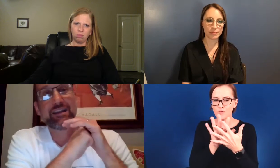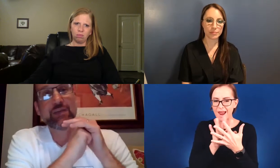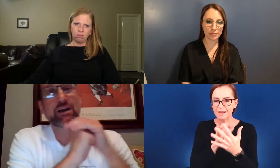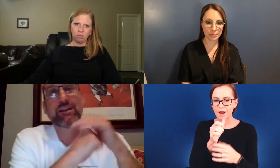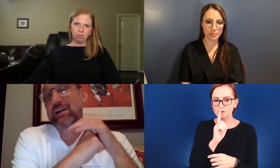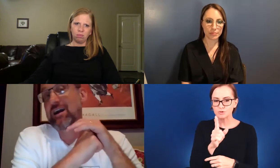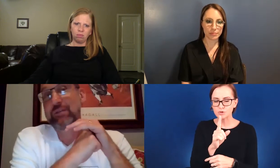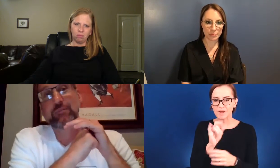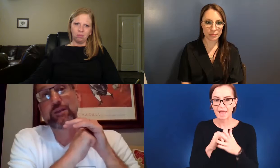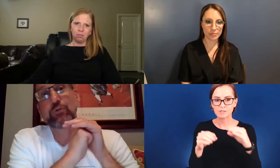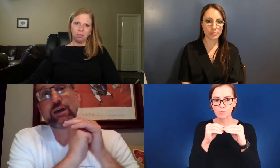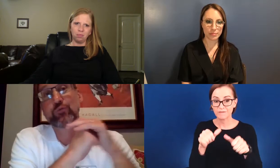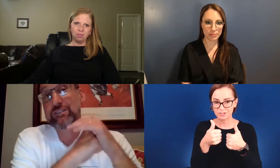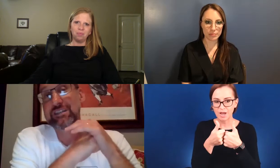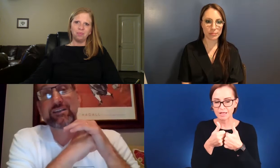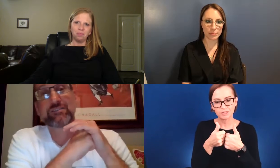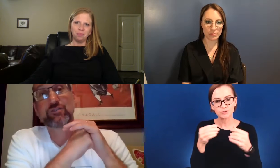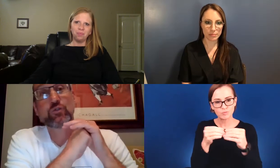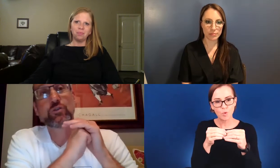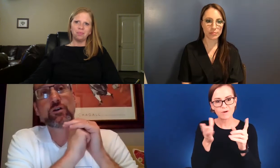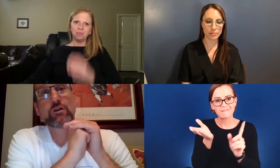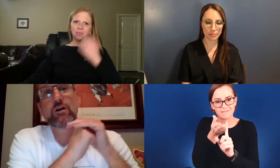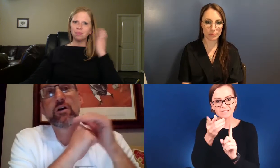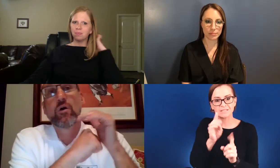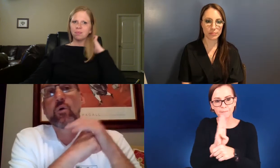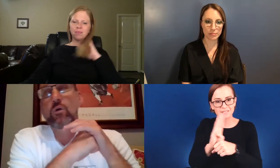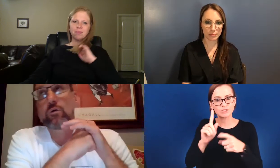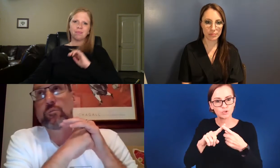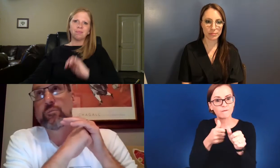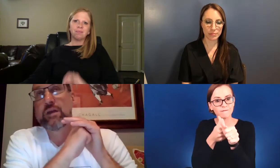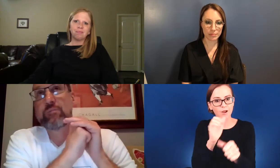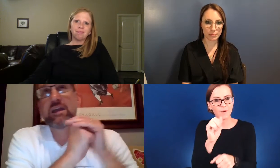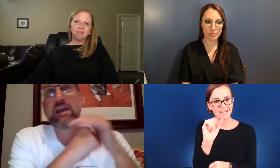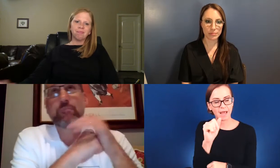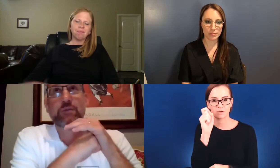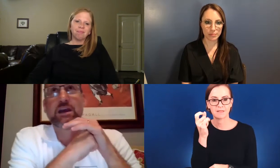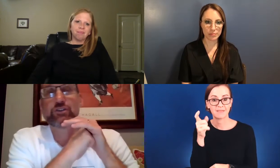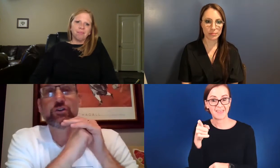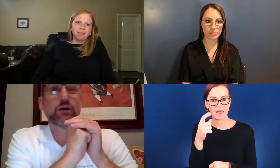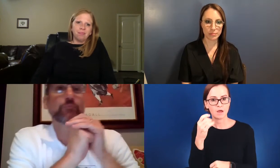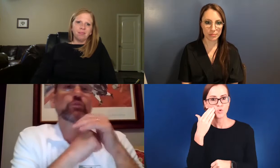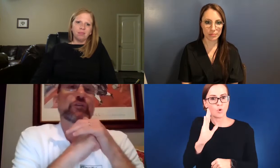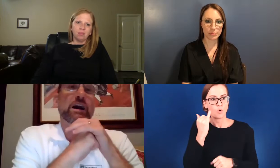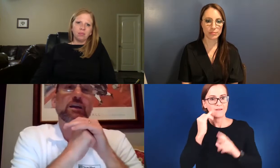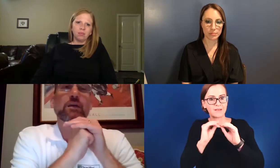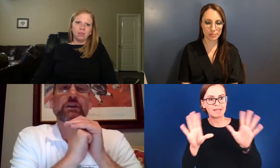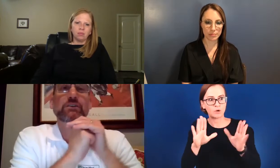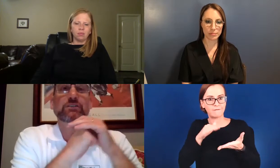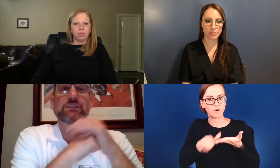and I'm not gonna accommodate people and risk getting sued, or maybe I should provide accommodations,